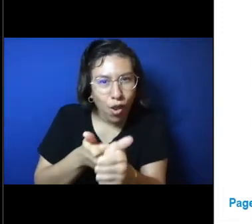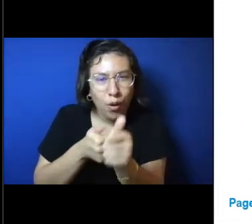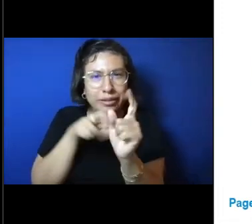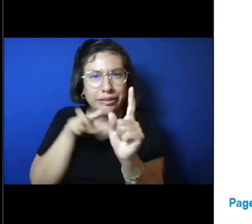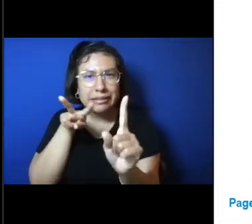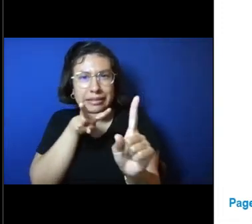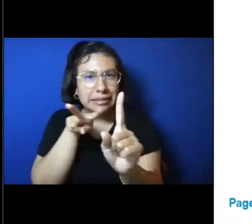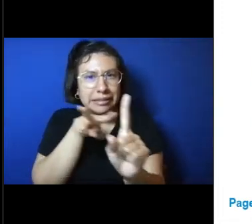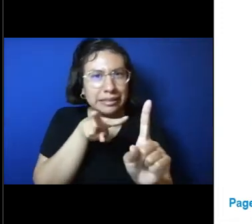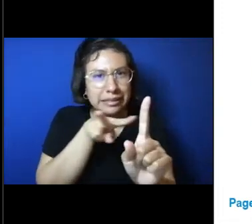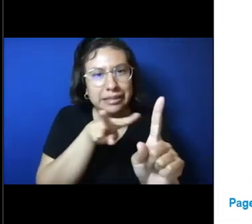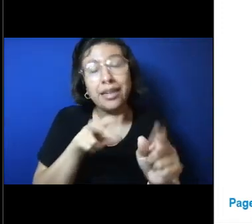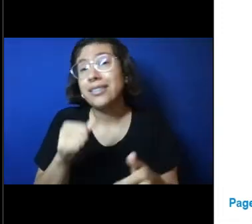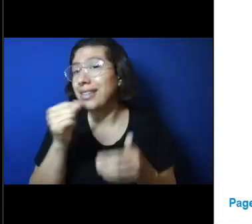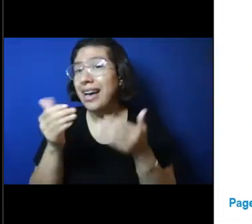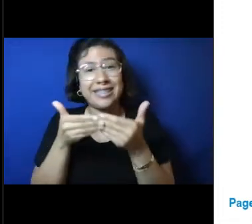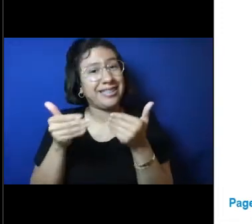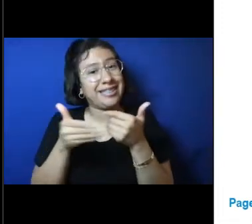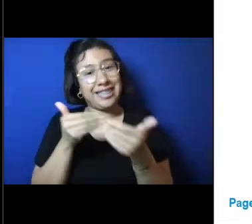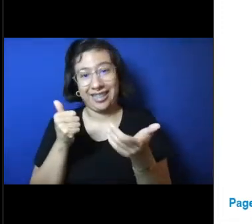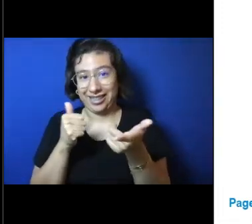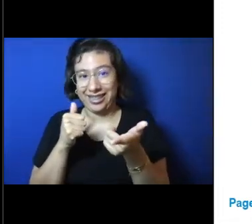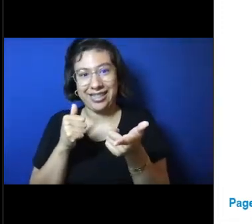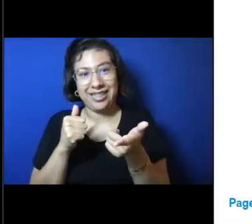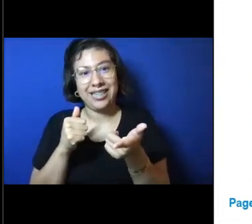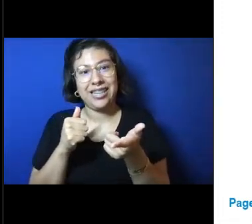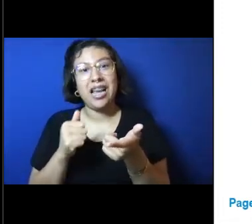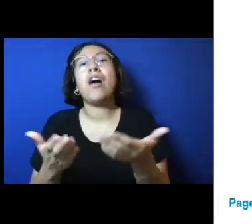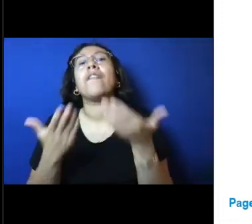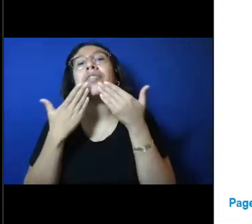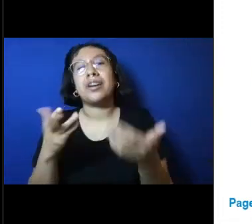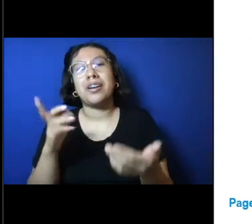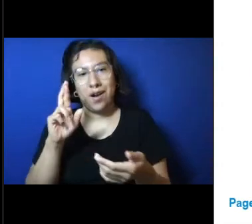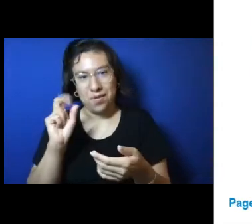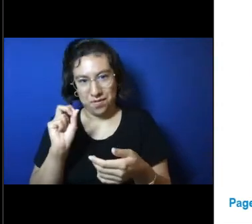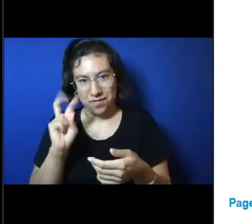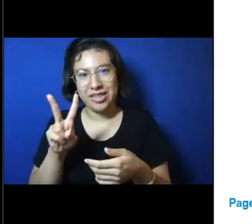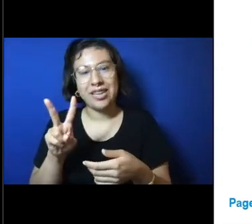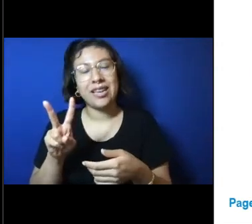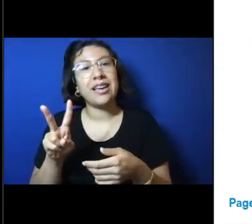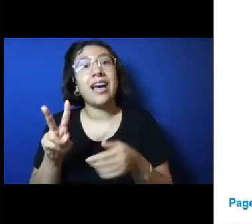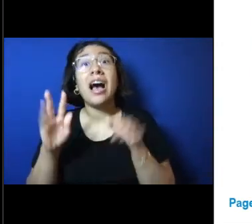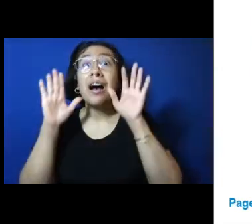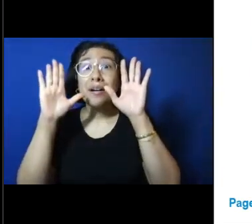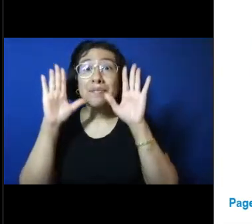And it's not always easy, but we have good ROV operators. And what's amazing about sea turtles is,